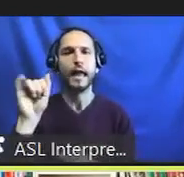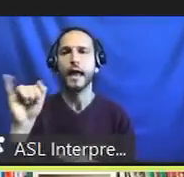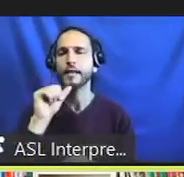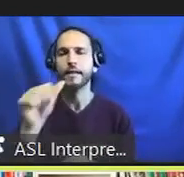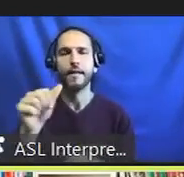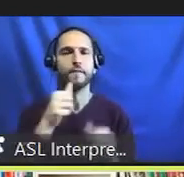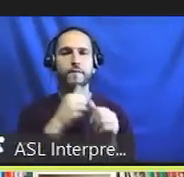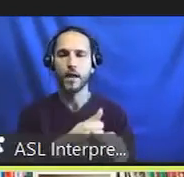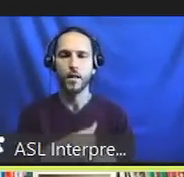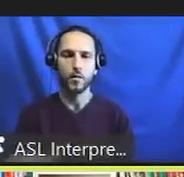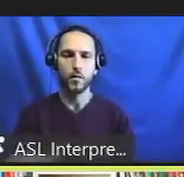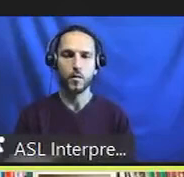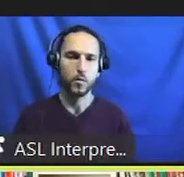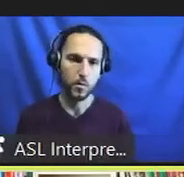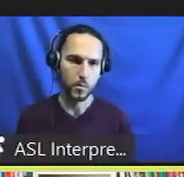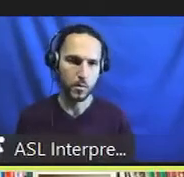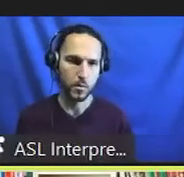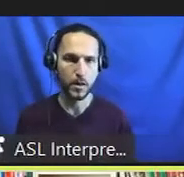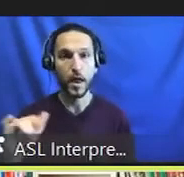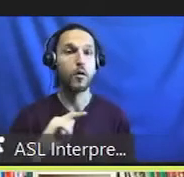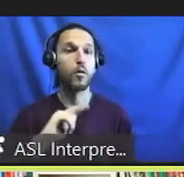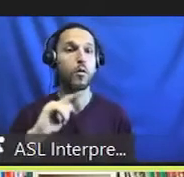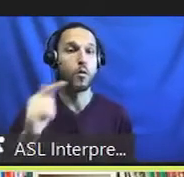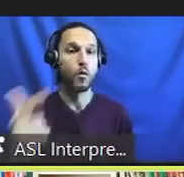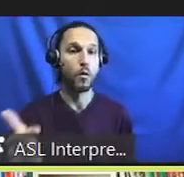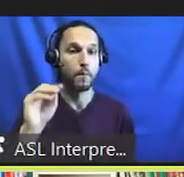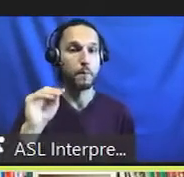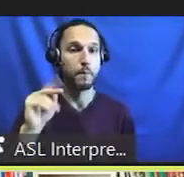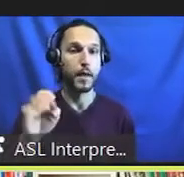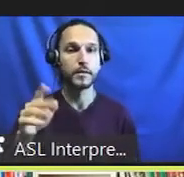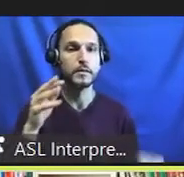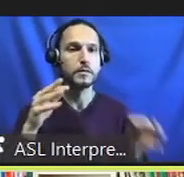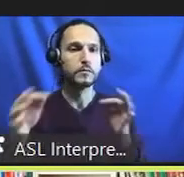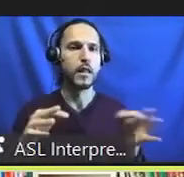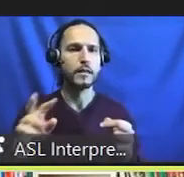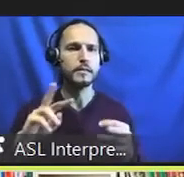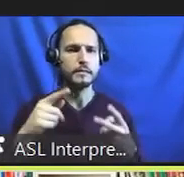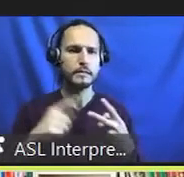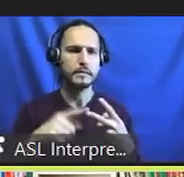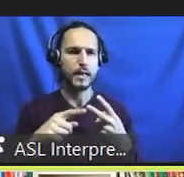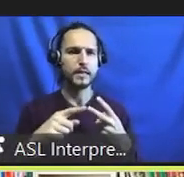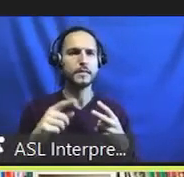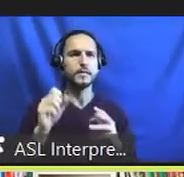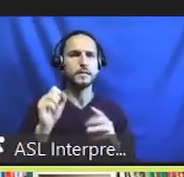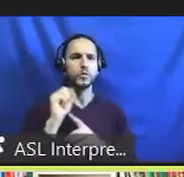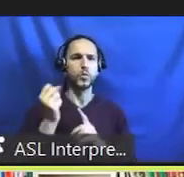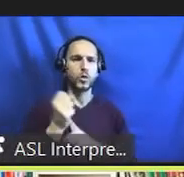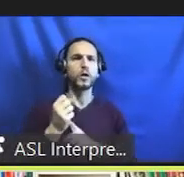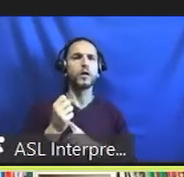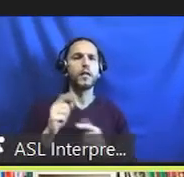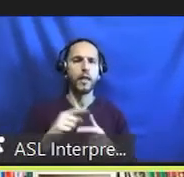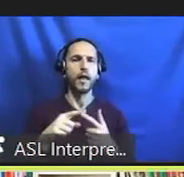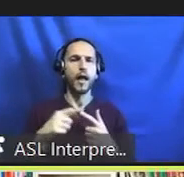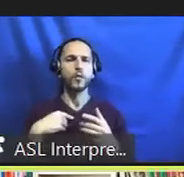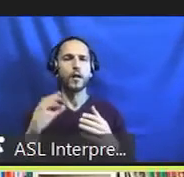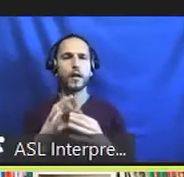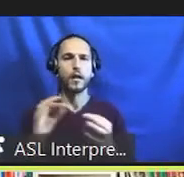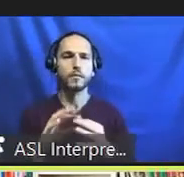Now, I think, at this point, I'm going to hand it over to Mike again to go through the second case study. And then I'll comment on that as well.